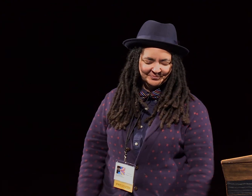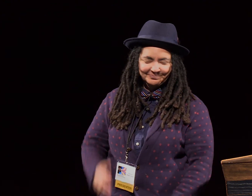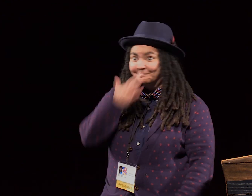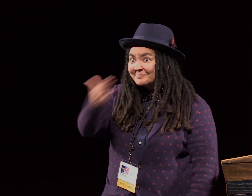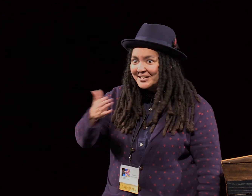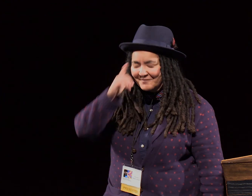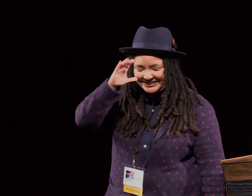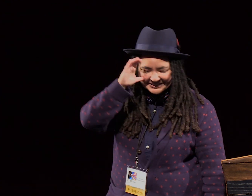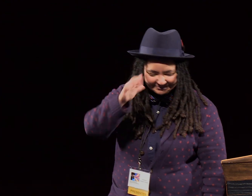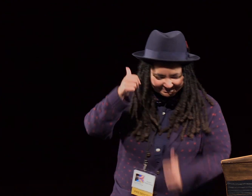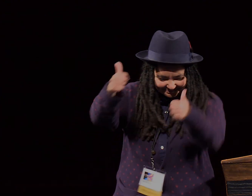Thank you for watching.